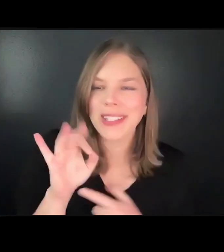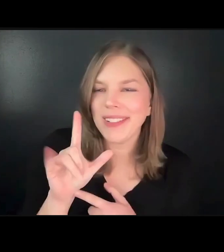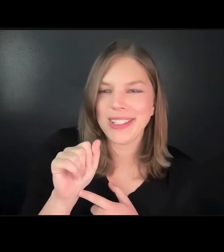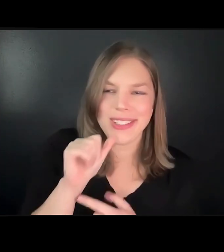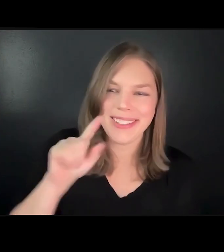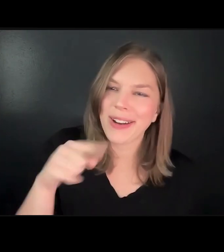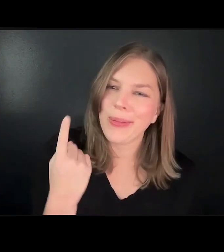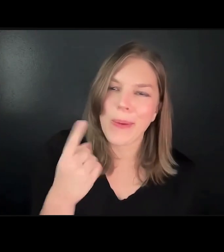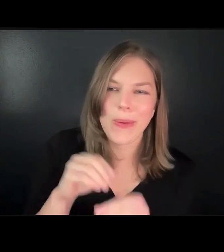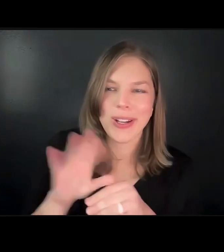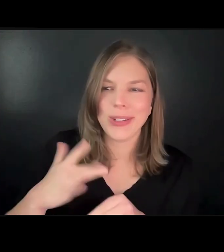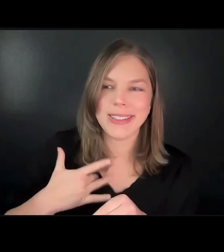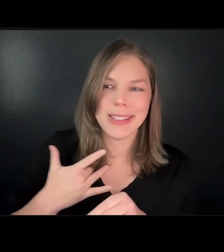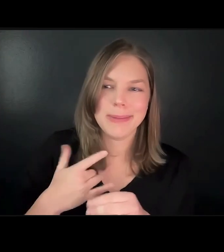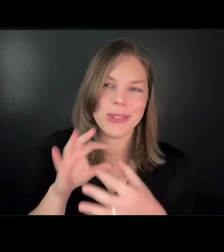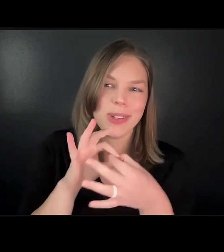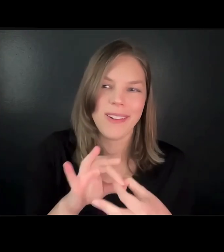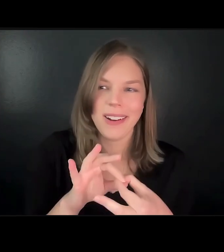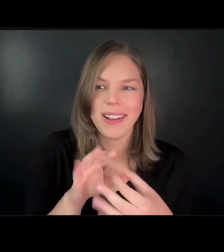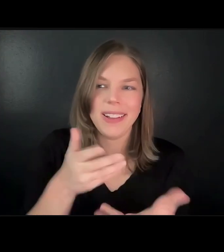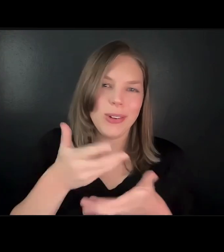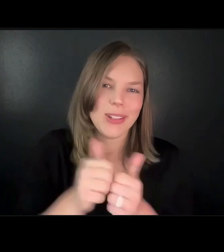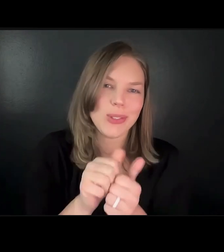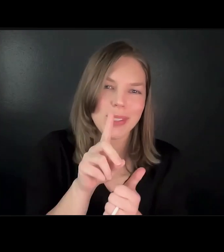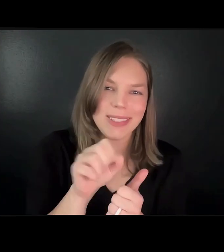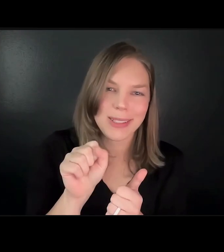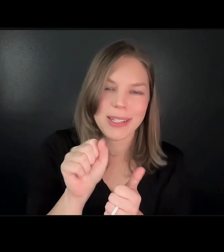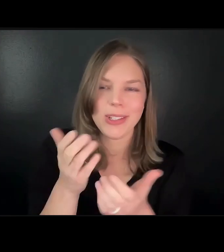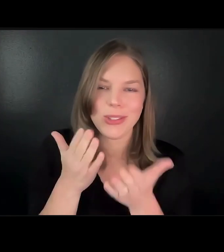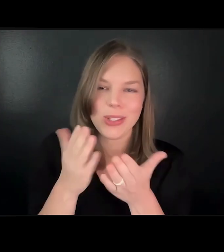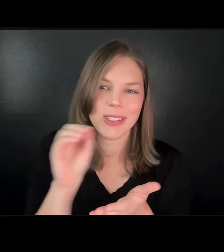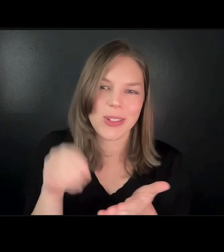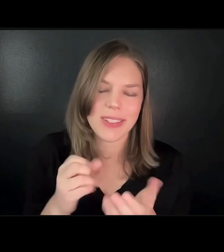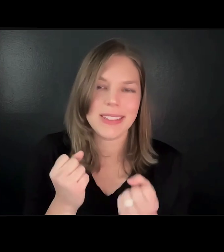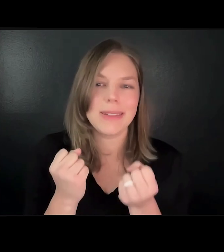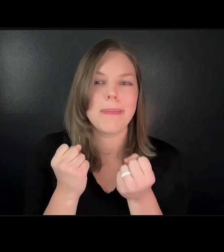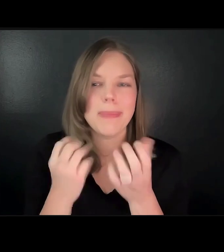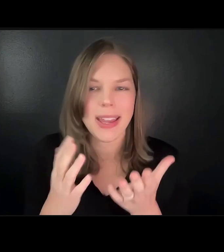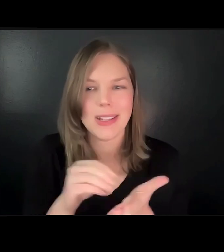Unfortunately, Felicia is not alone in her sentiments regarding the interaction with DSS offices.